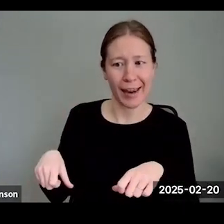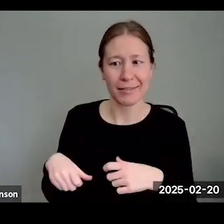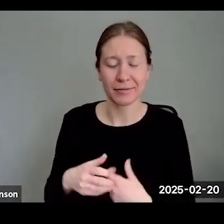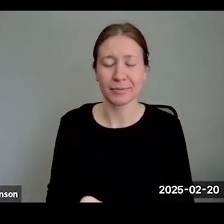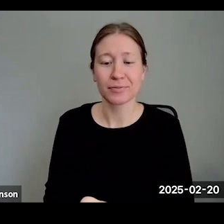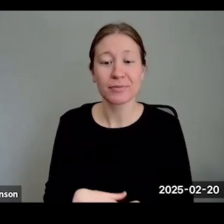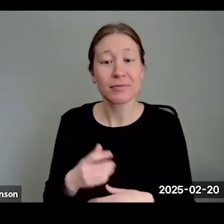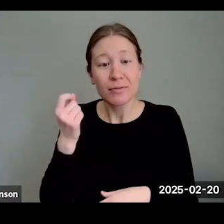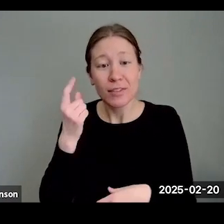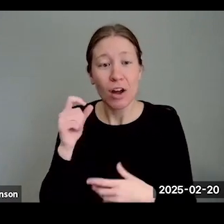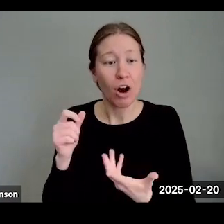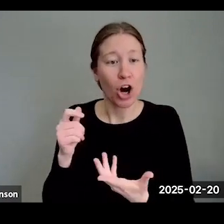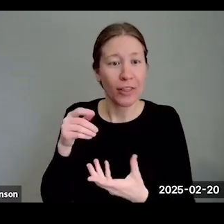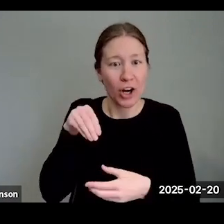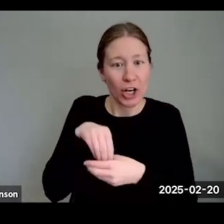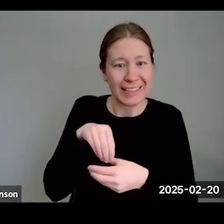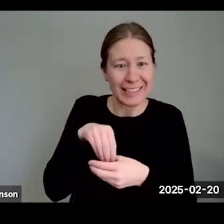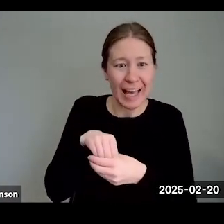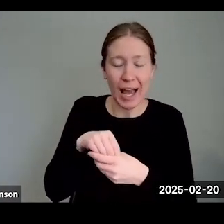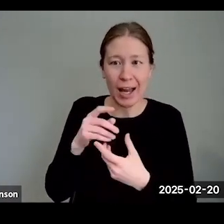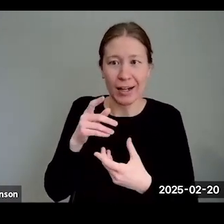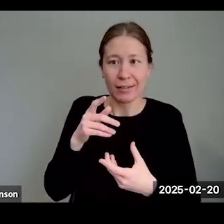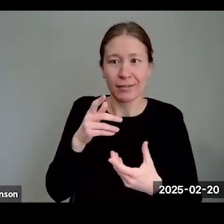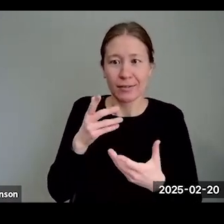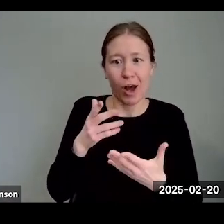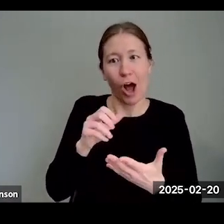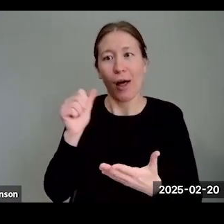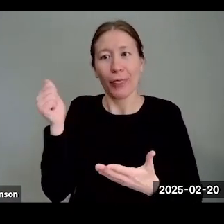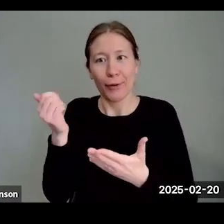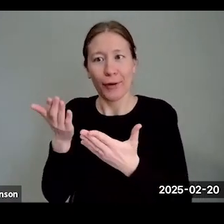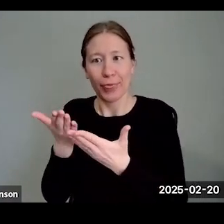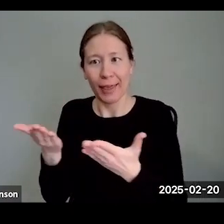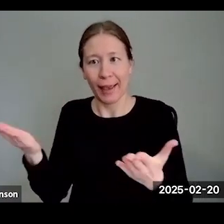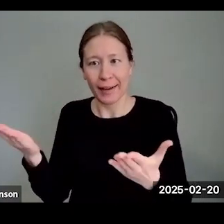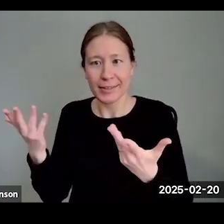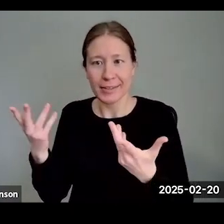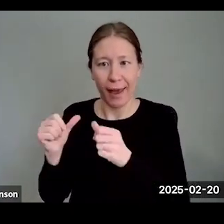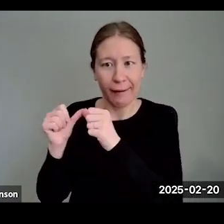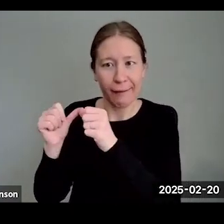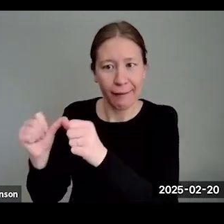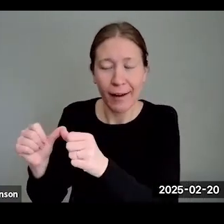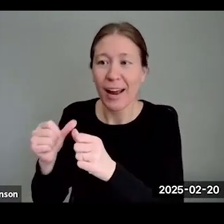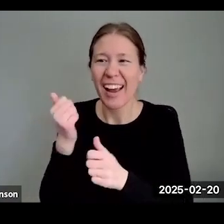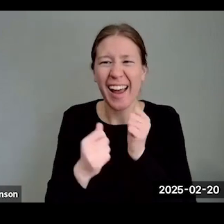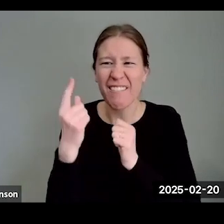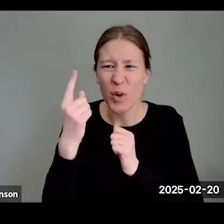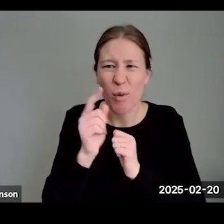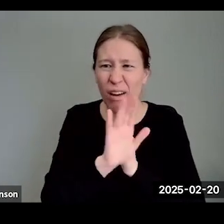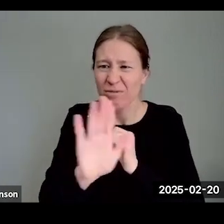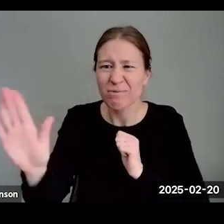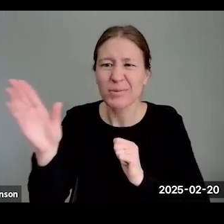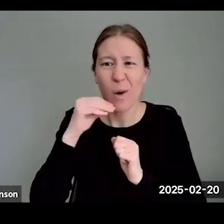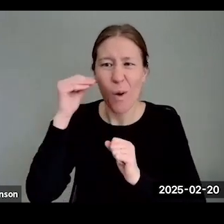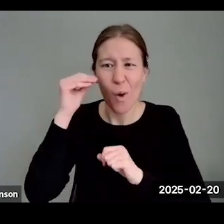or do perform this function? Yes. Think of the homes that we all live in. Everybody decorates them differently. We can remove them.